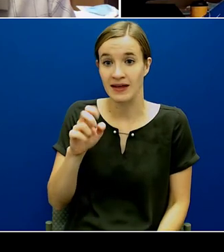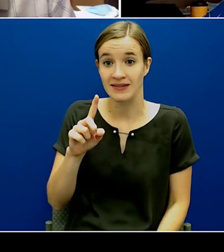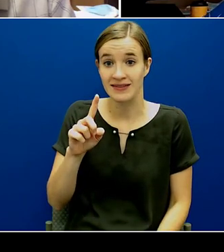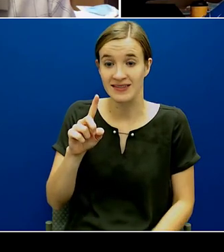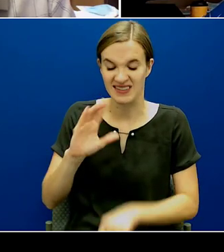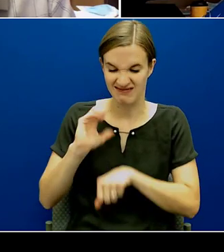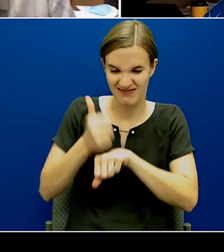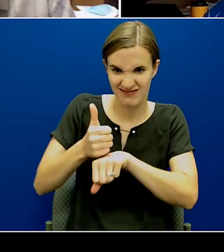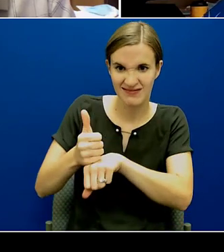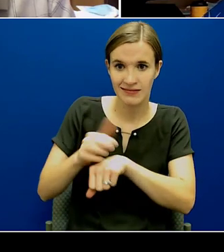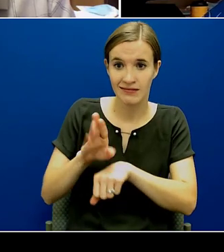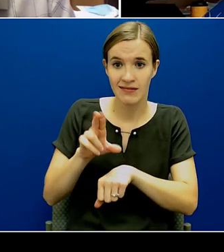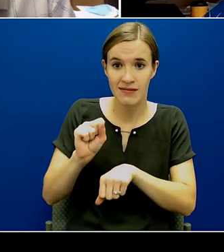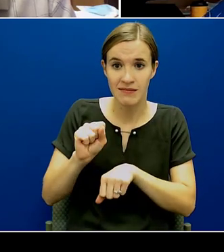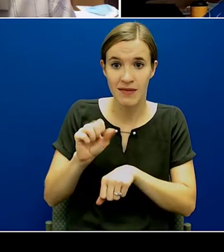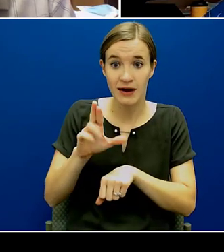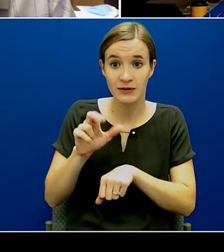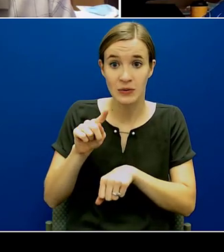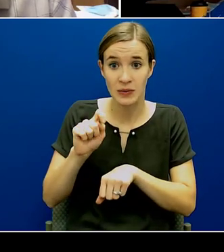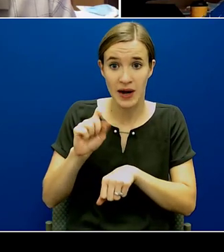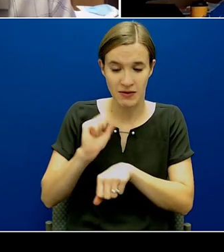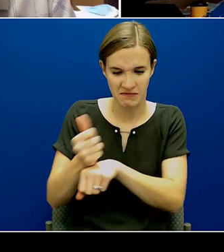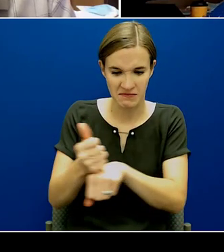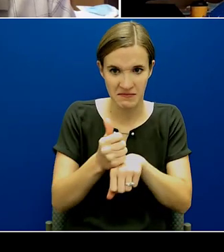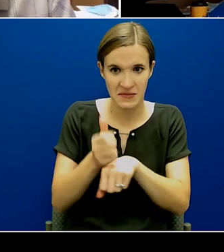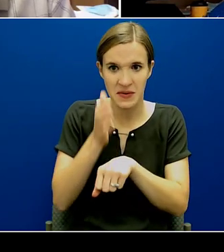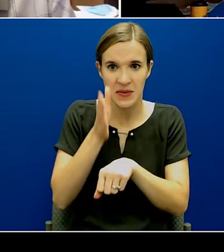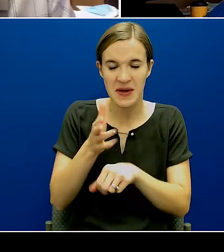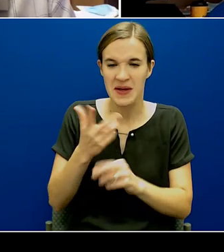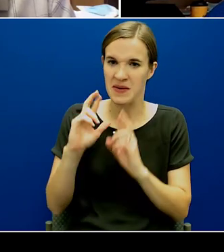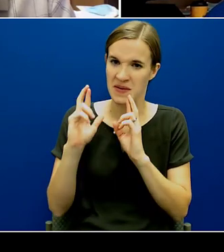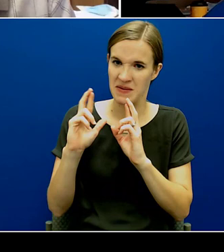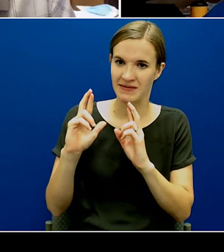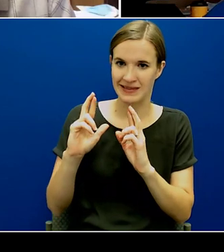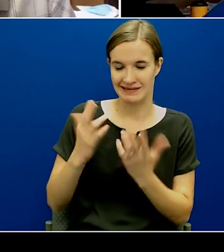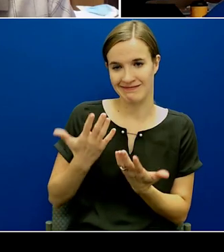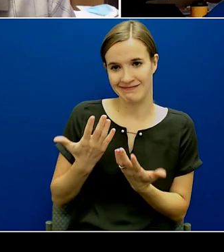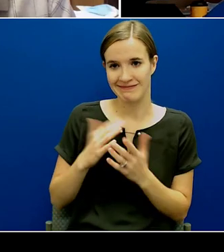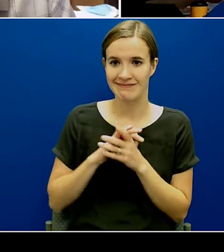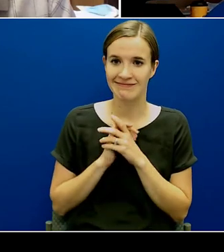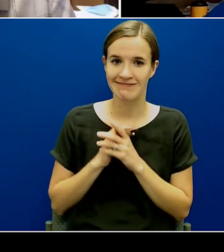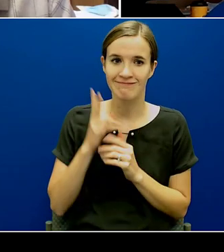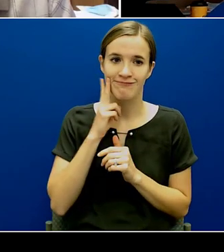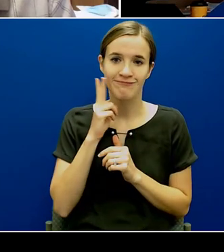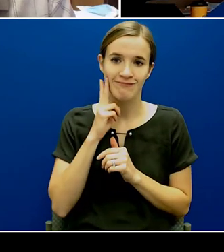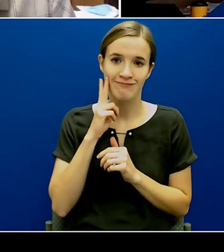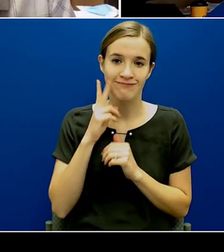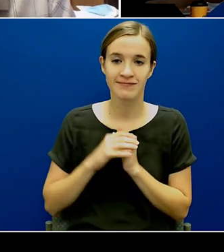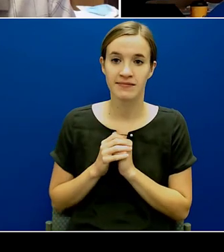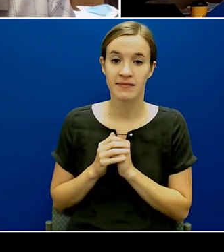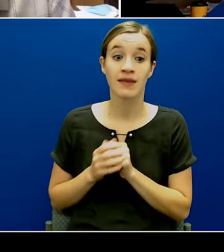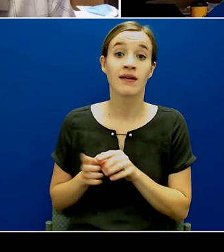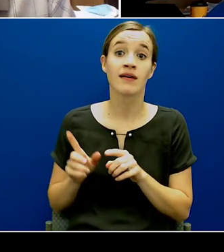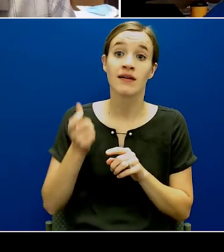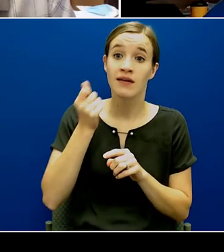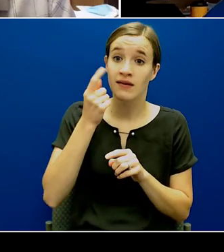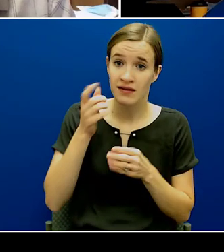what I I really think is- once Twin Falls gets to, to receiving our own funds, then the